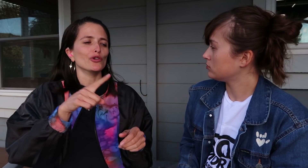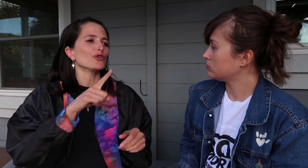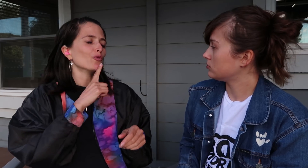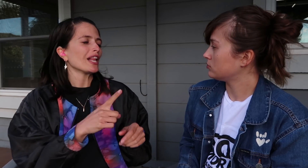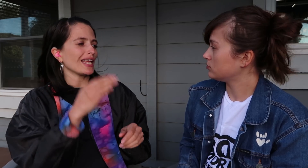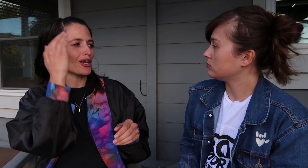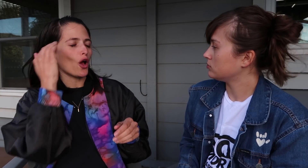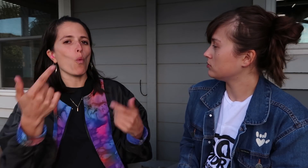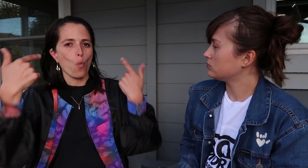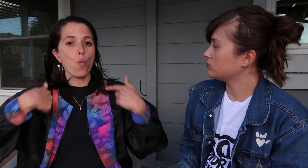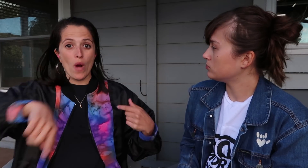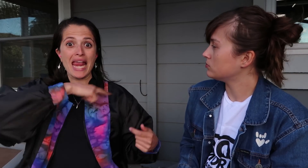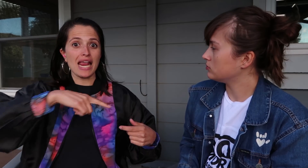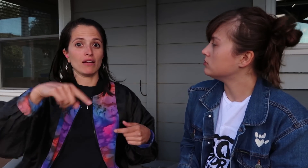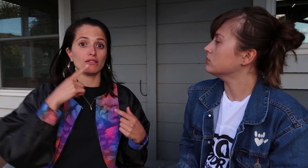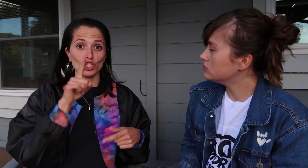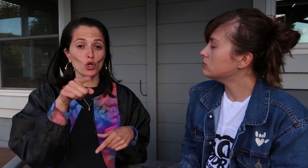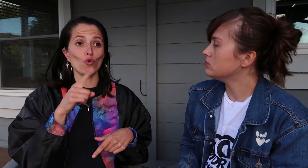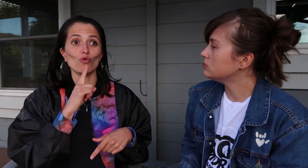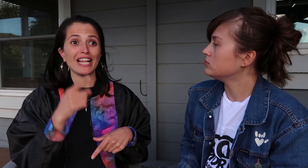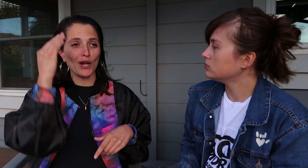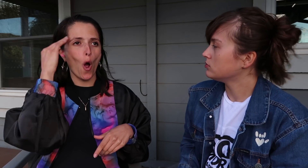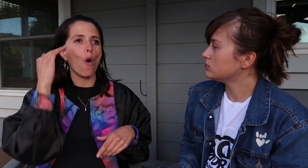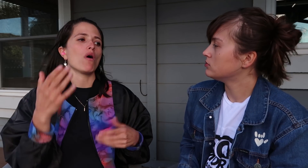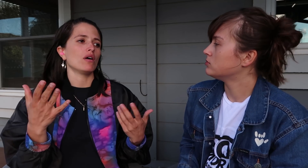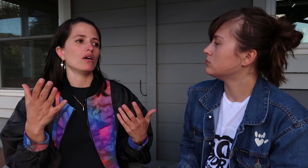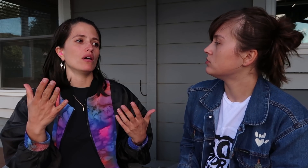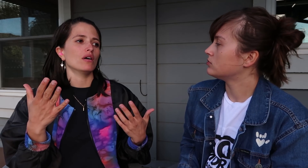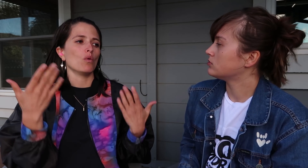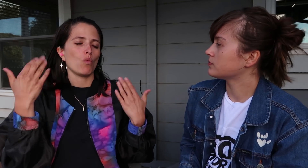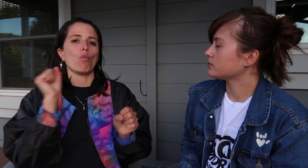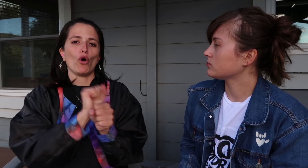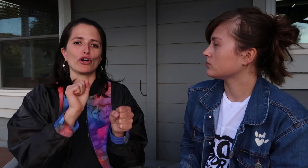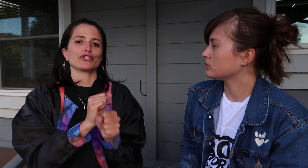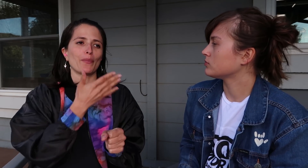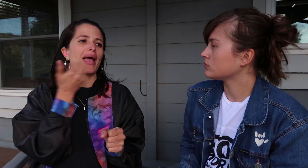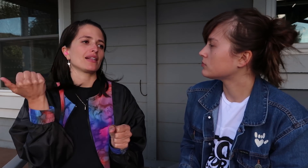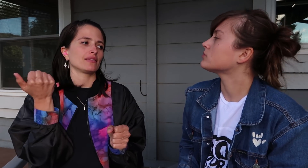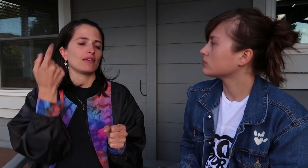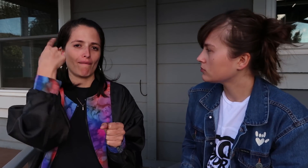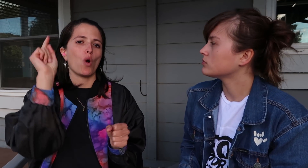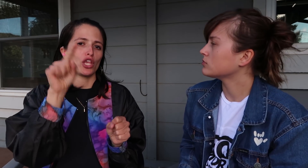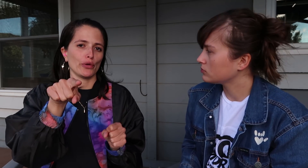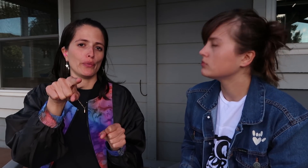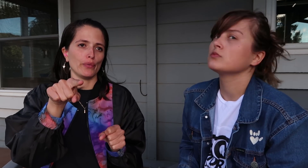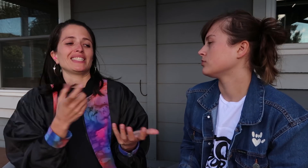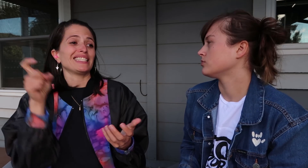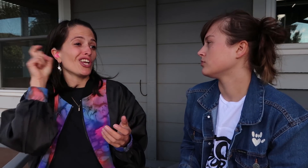We all only know what works best for ourselves.